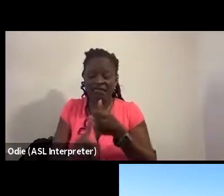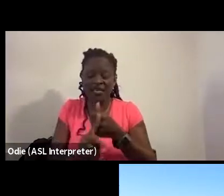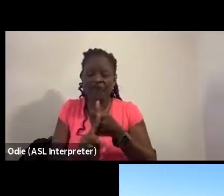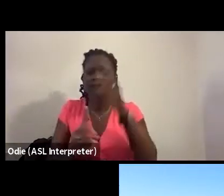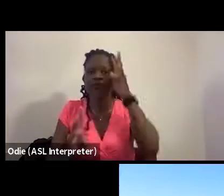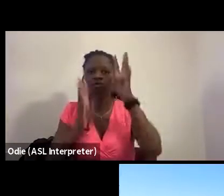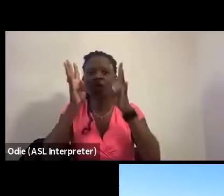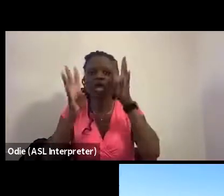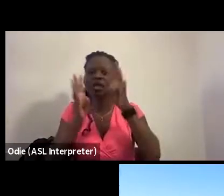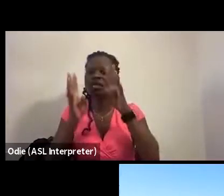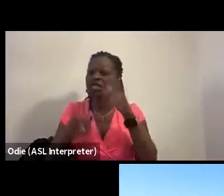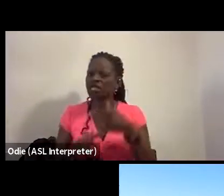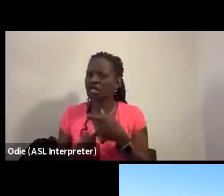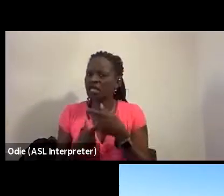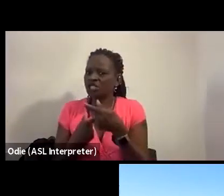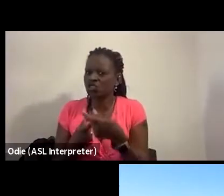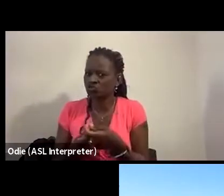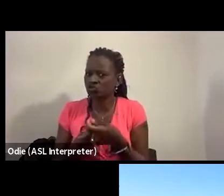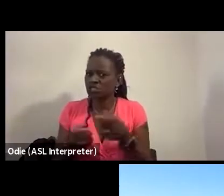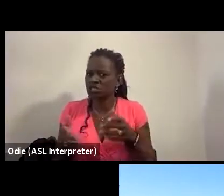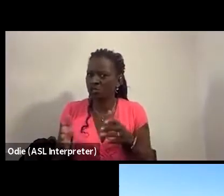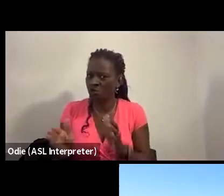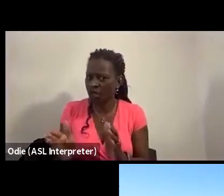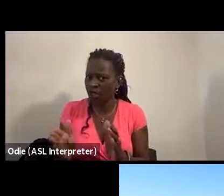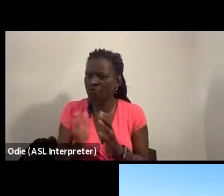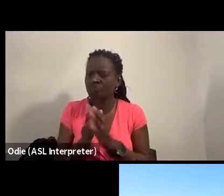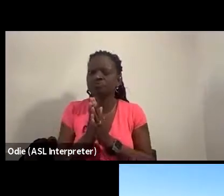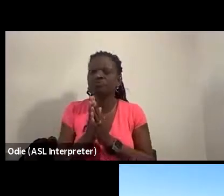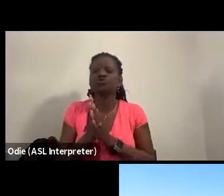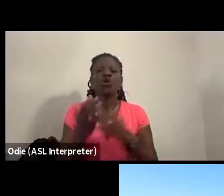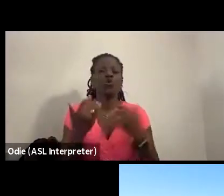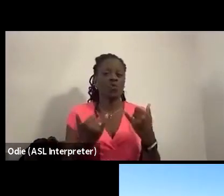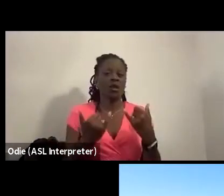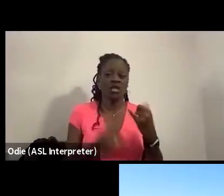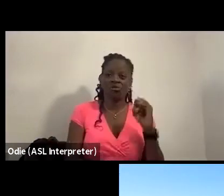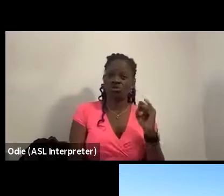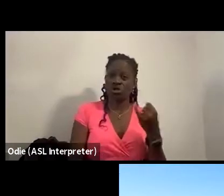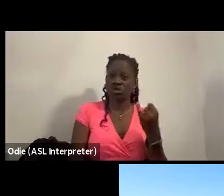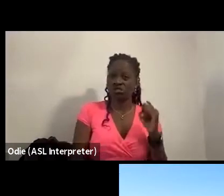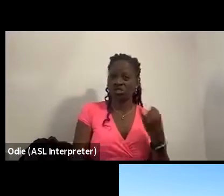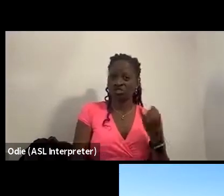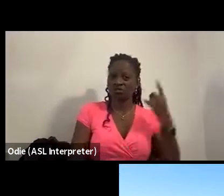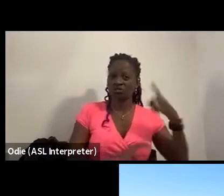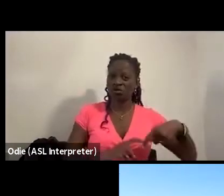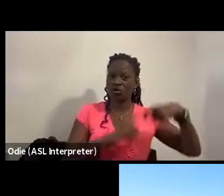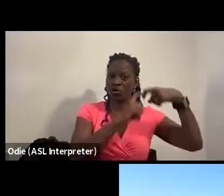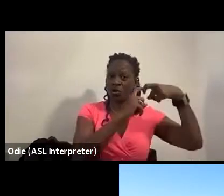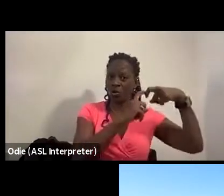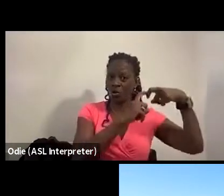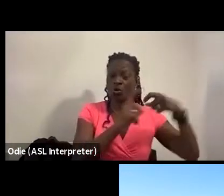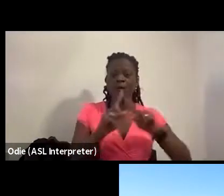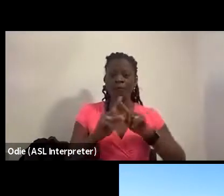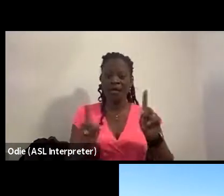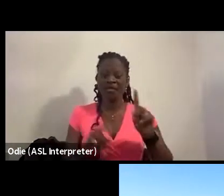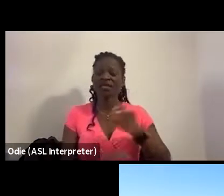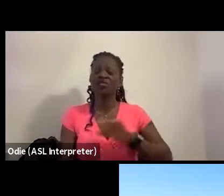Sundari said, for right now, the Johnson and Johnson vaccine is on hold. But those Marnay vaccines,